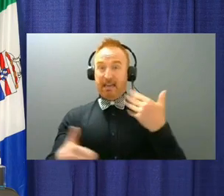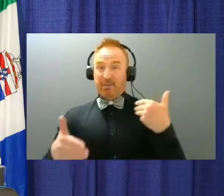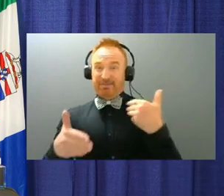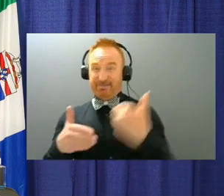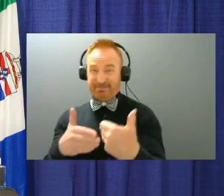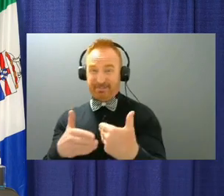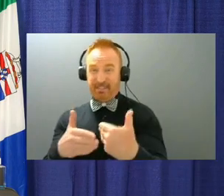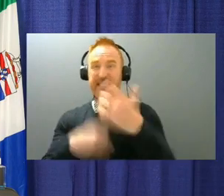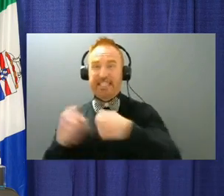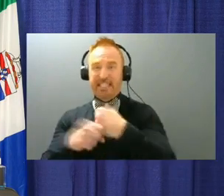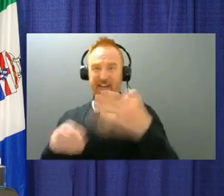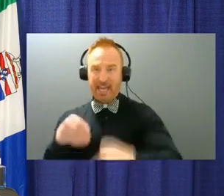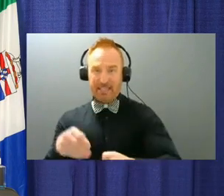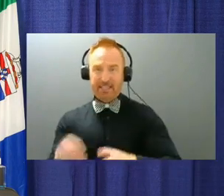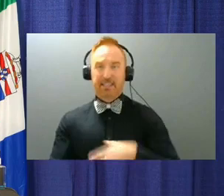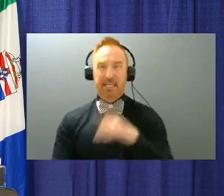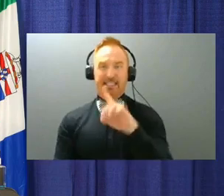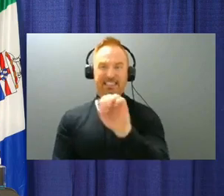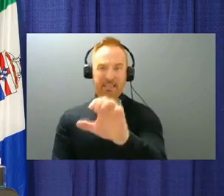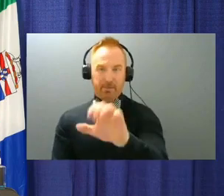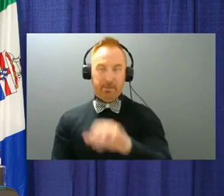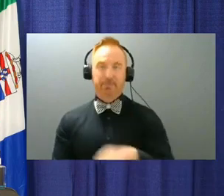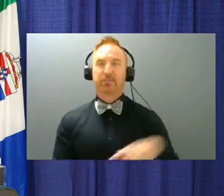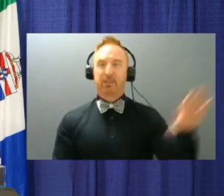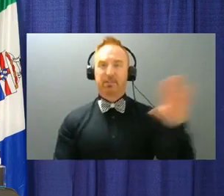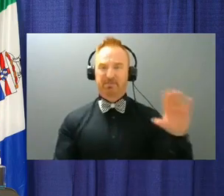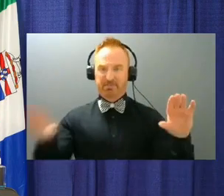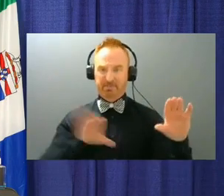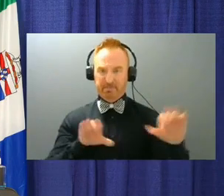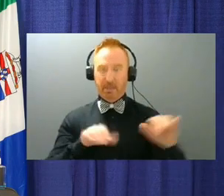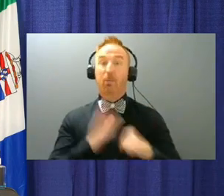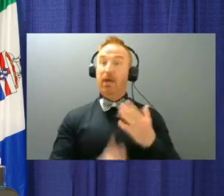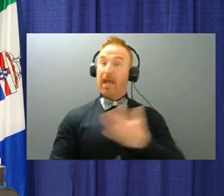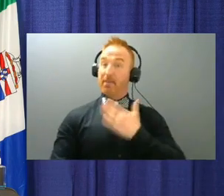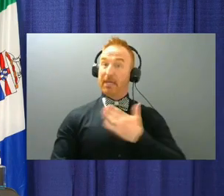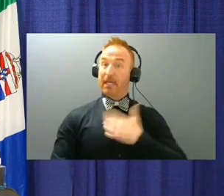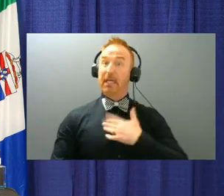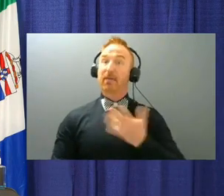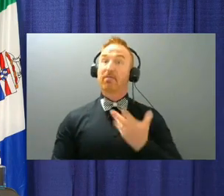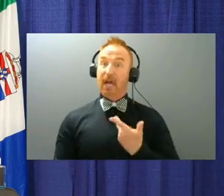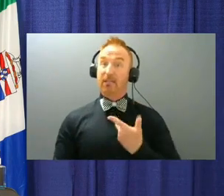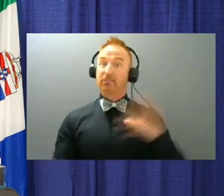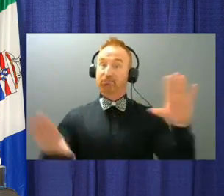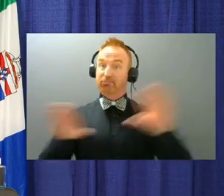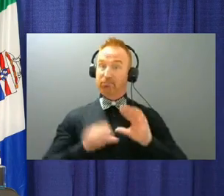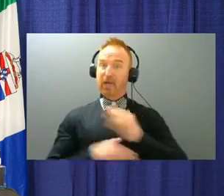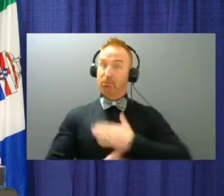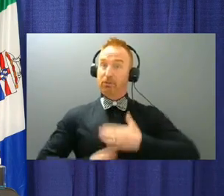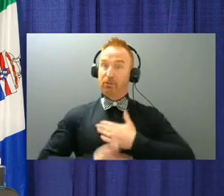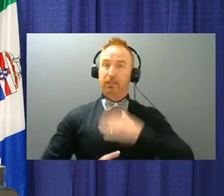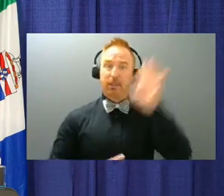We are very happy to receive this support and very appreciative that the federal government's understanding of